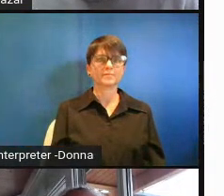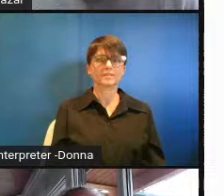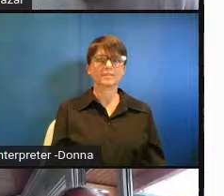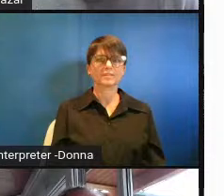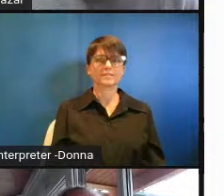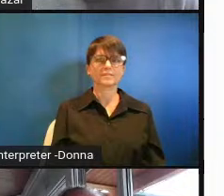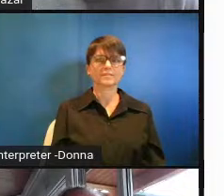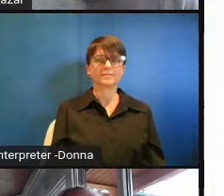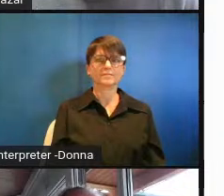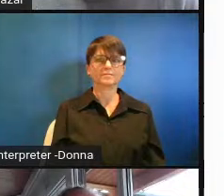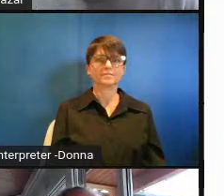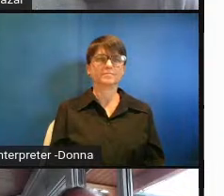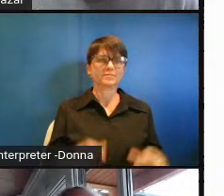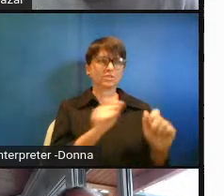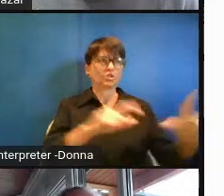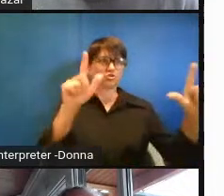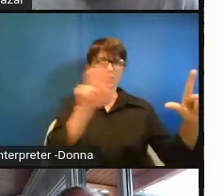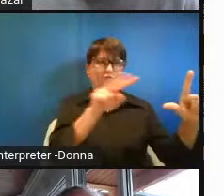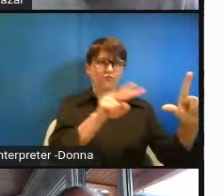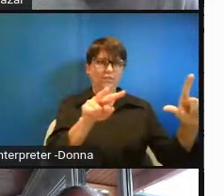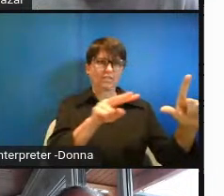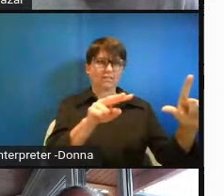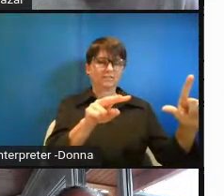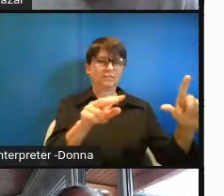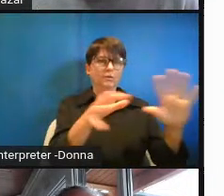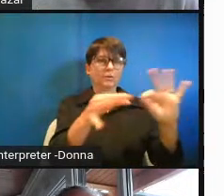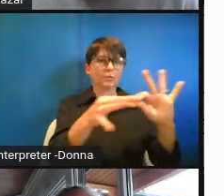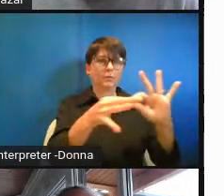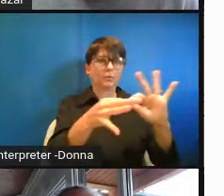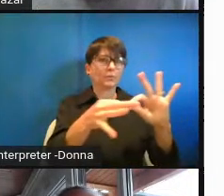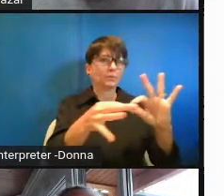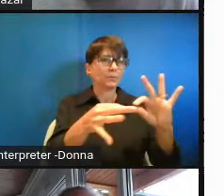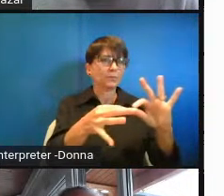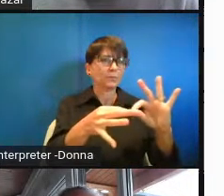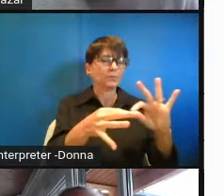S BS -- Picca Neri: There is a button. I can see a button